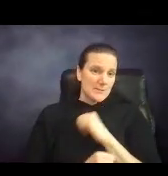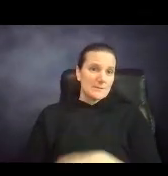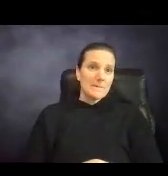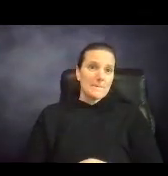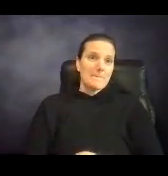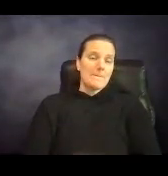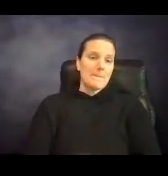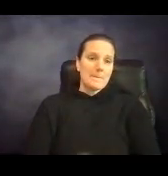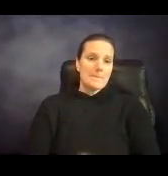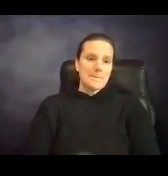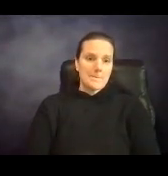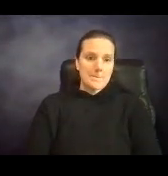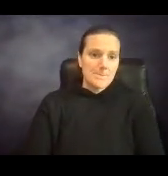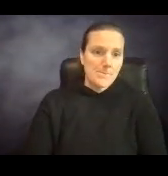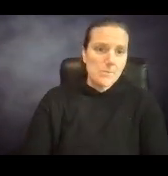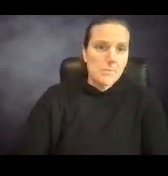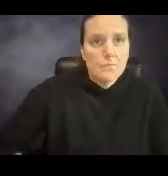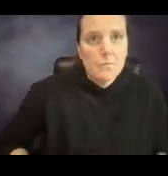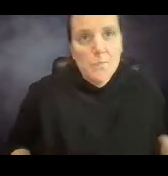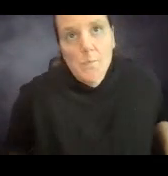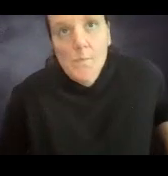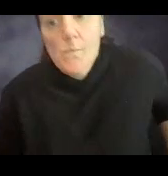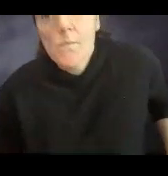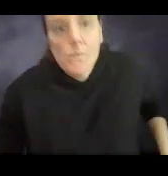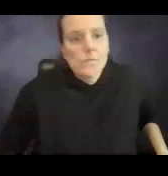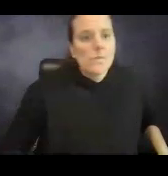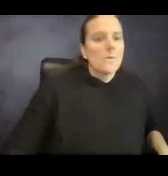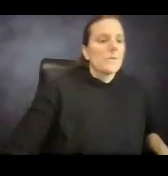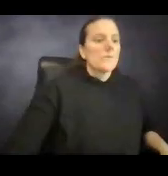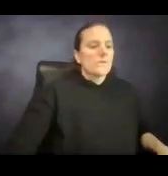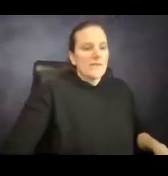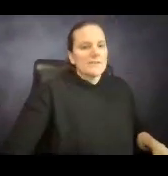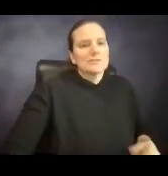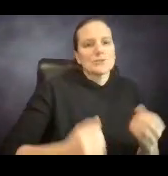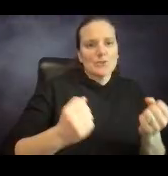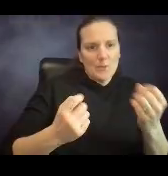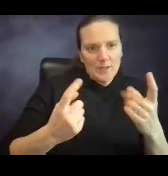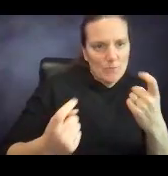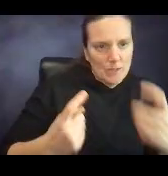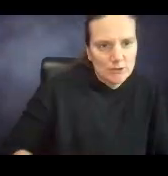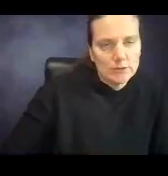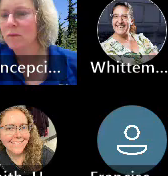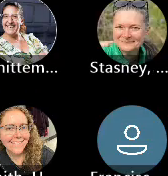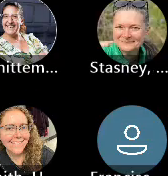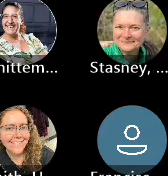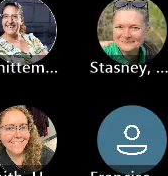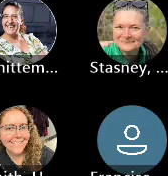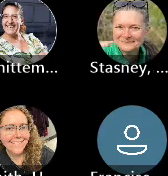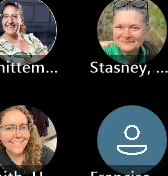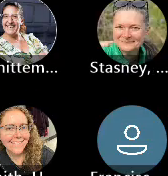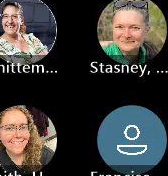Lots of questions. Thank you. Alison, - Let's go just a